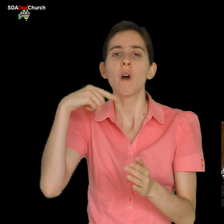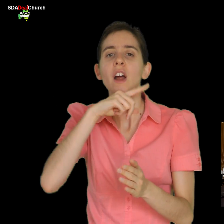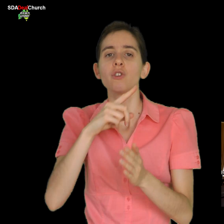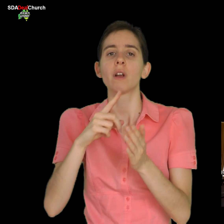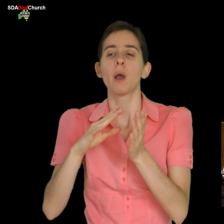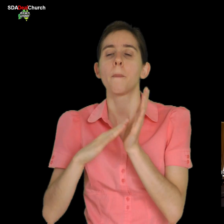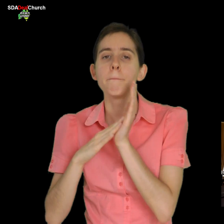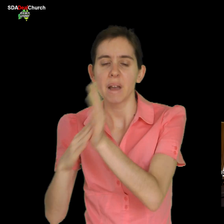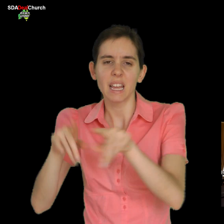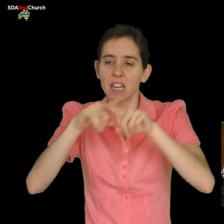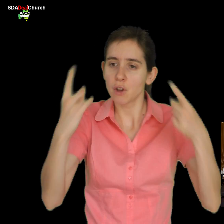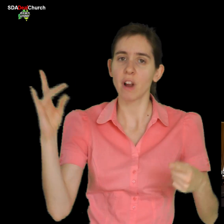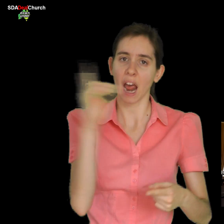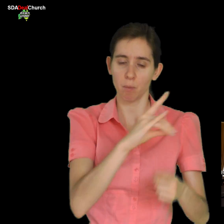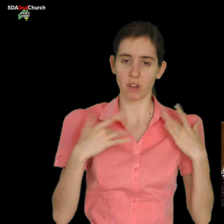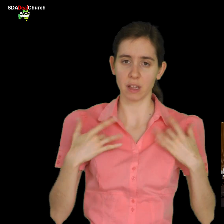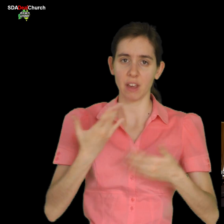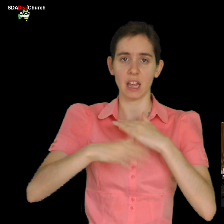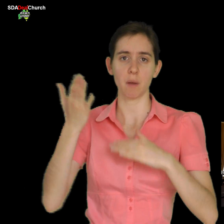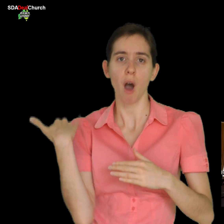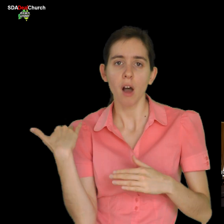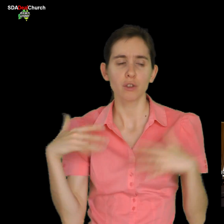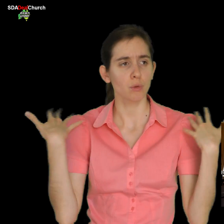of species living in the past. Each of